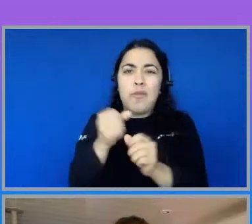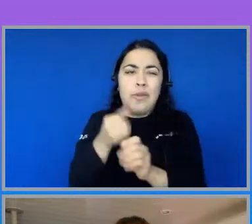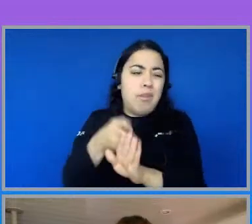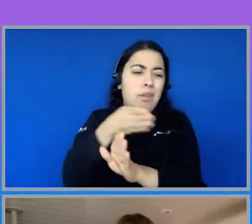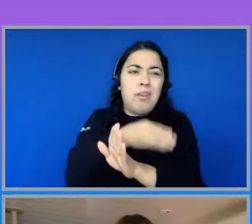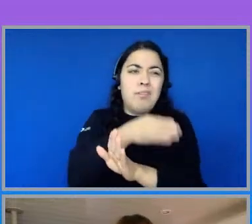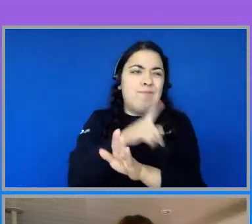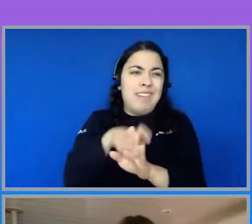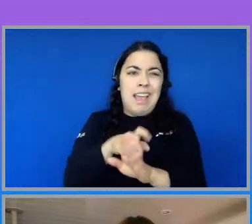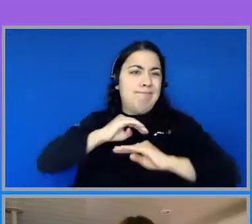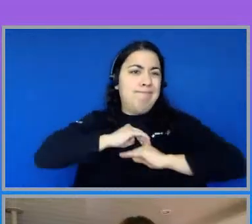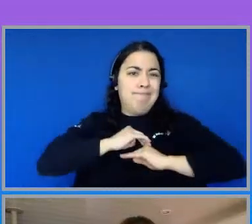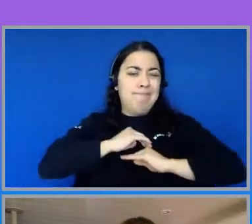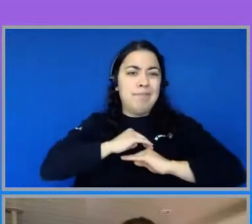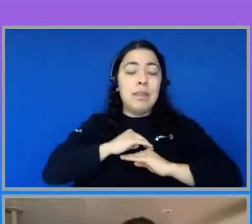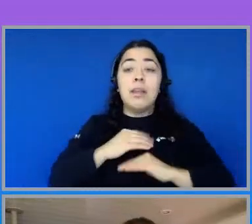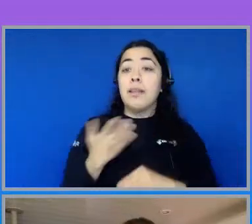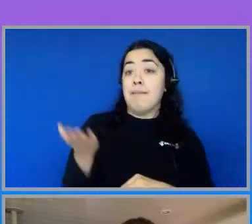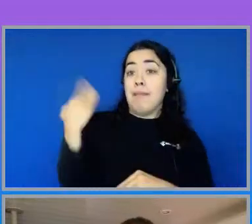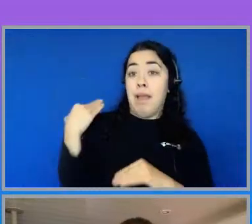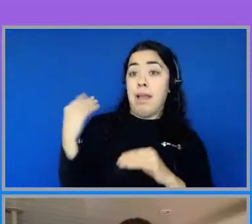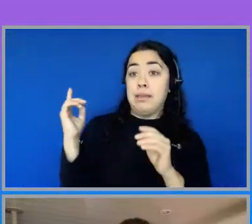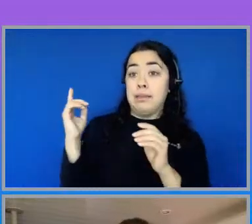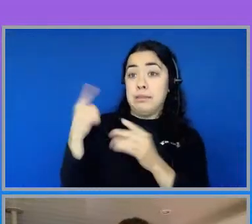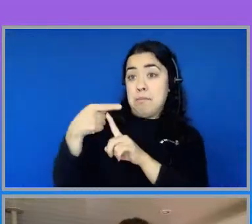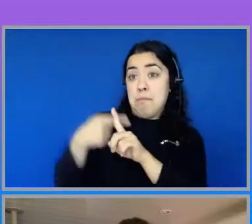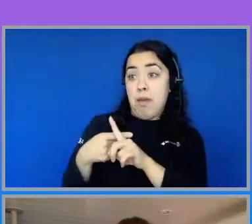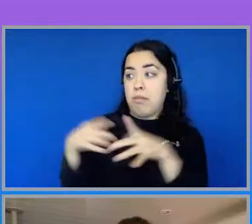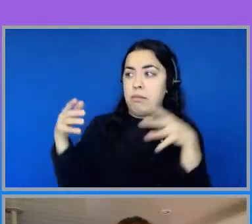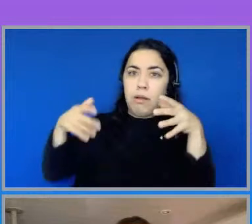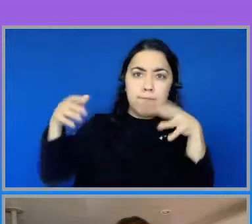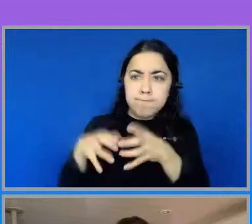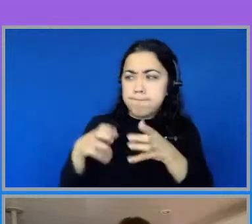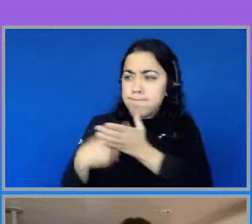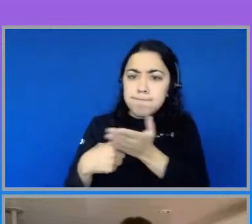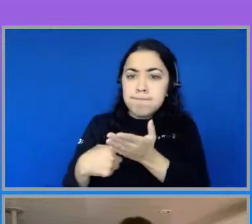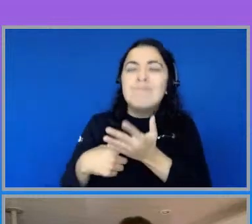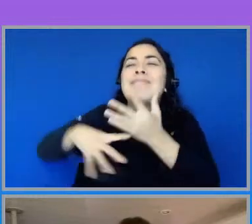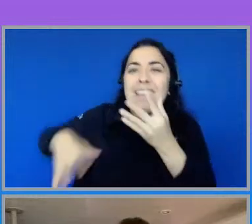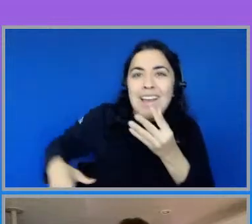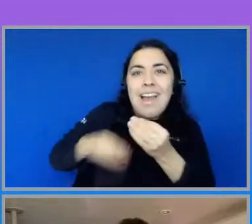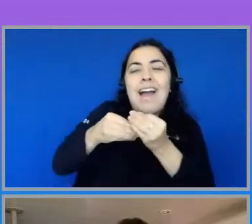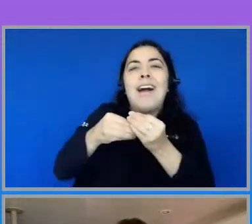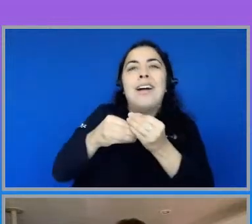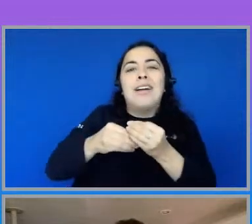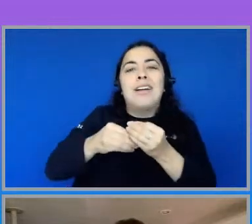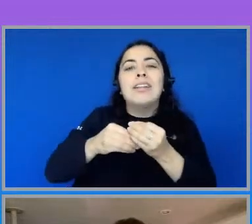at the working group last month, we resolved to add an additional